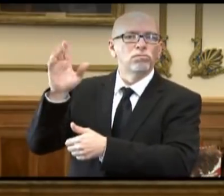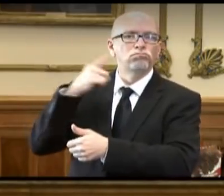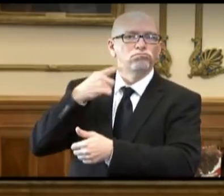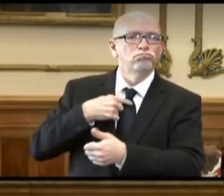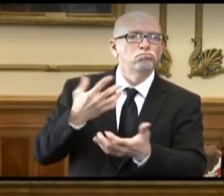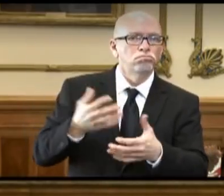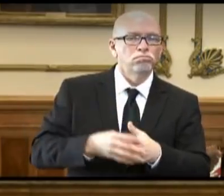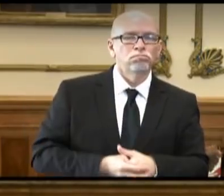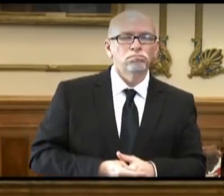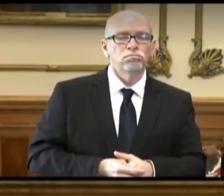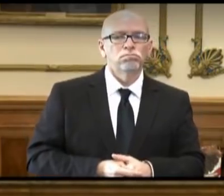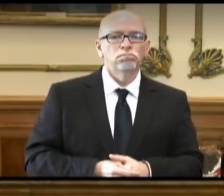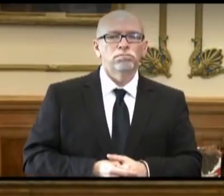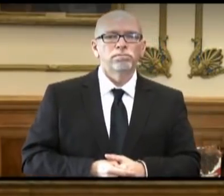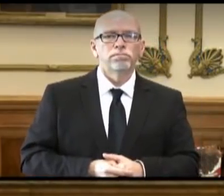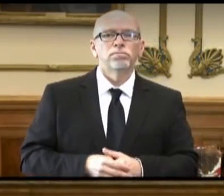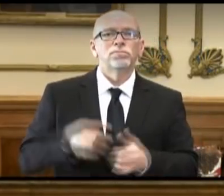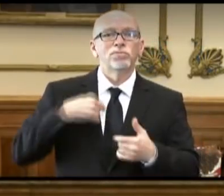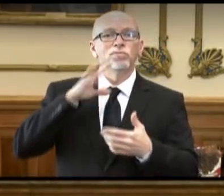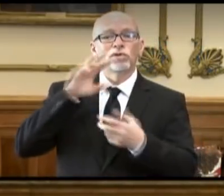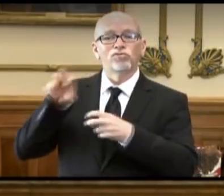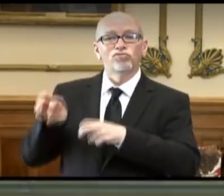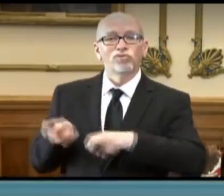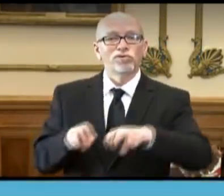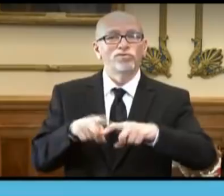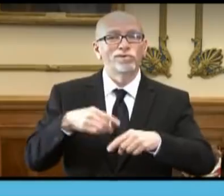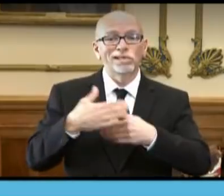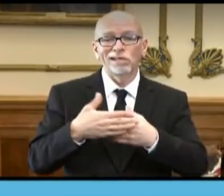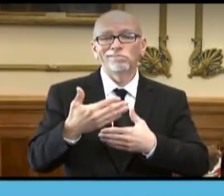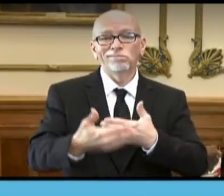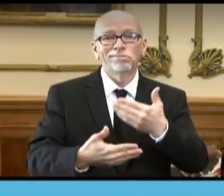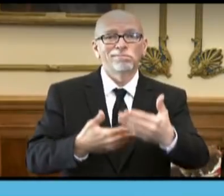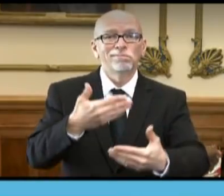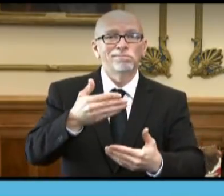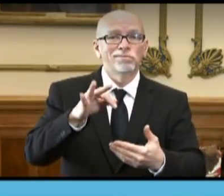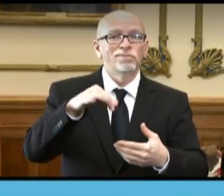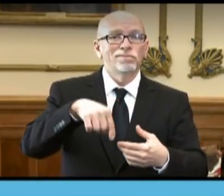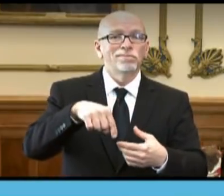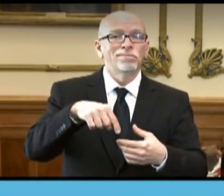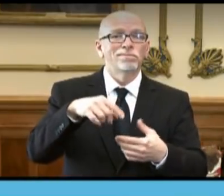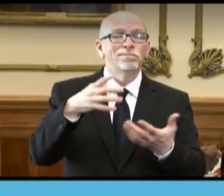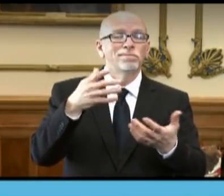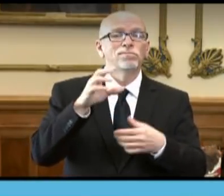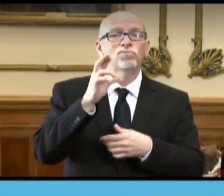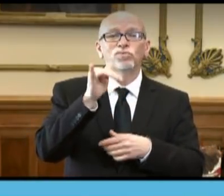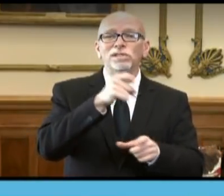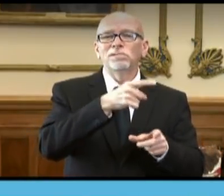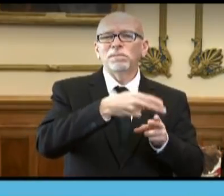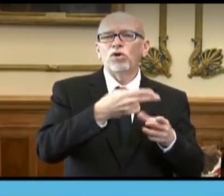YET TO BE DEFINED BY THE FEDERAL GOVERNMENT. AS SOON AS WE HAVE THAT GUIDANCE, WE WILL ADHERE TO THEM ACCORDINGLY.